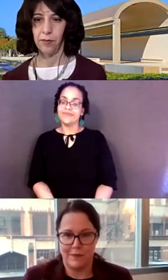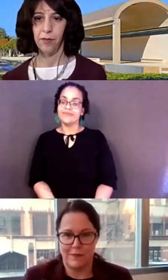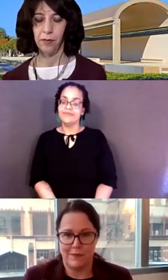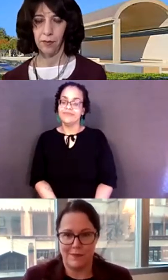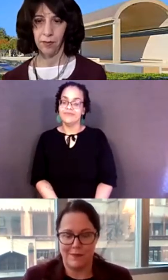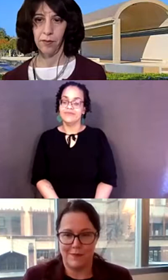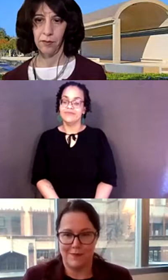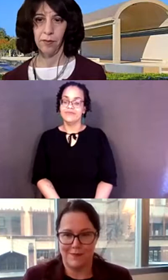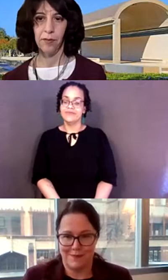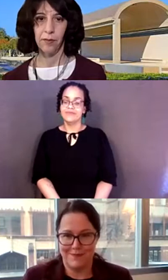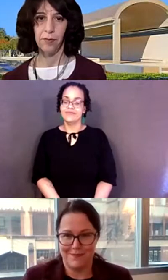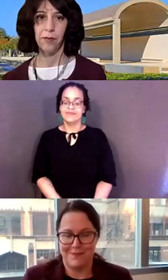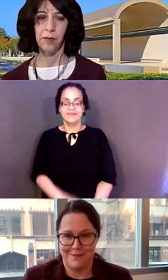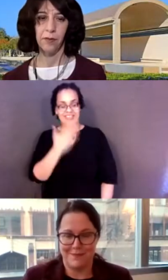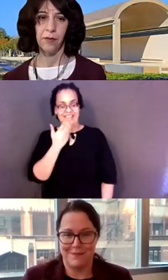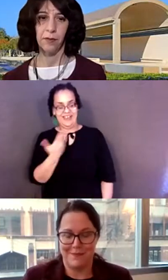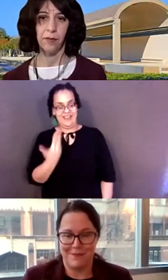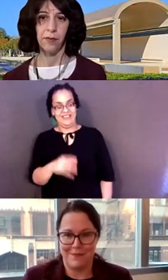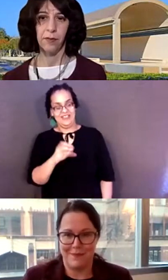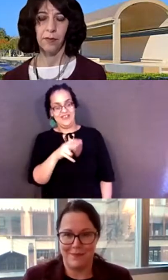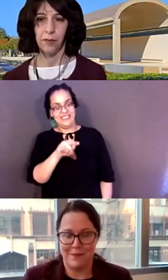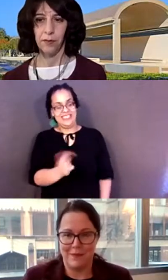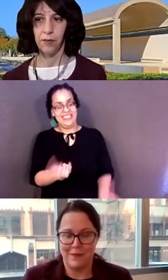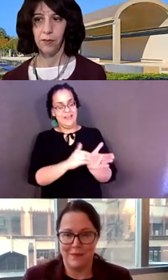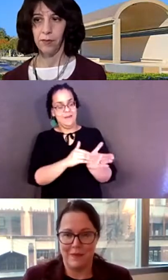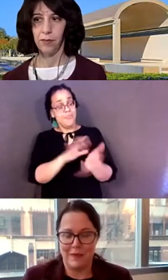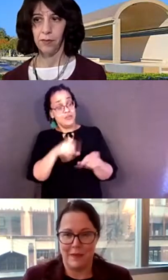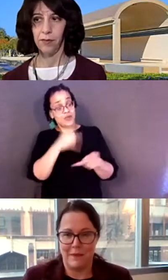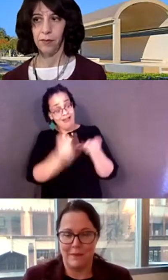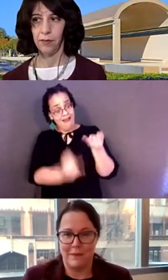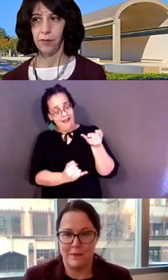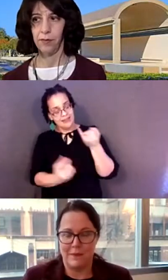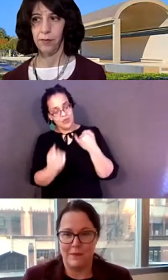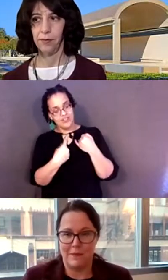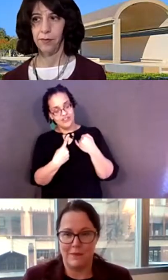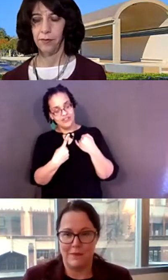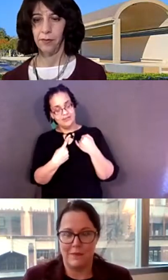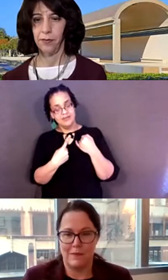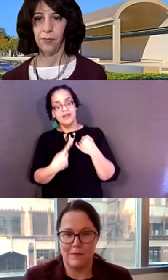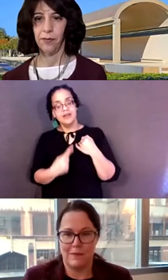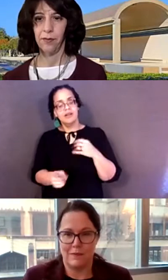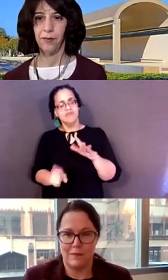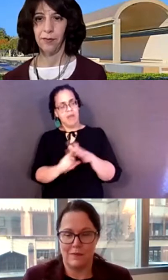Thank you, this is Christine again. So the last question came up a lot. I think we